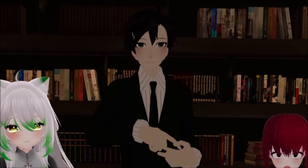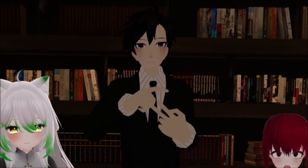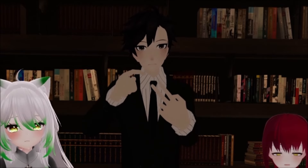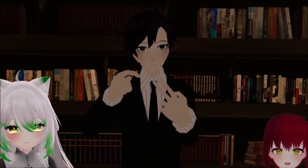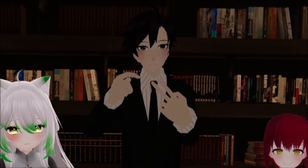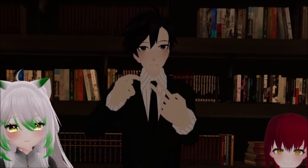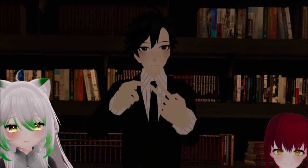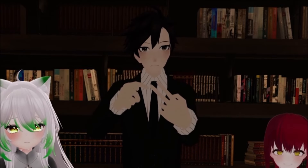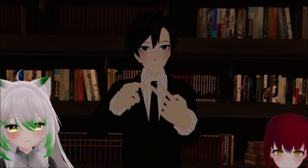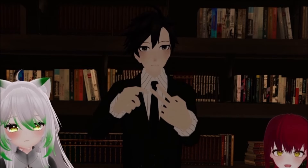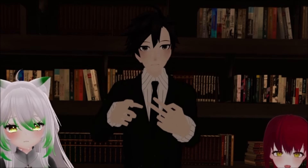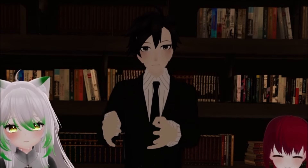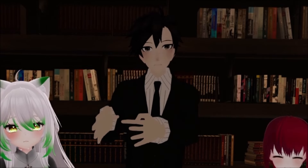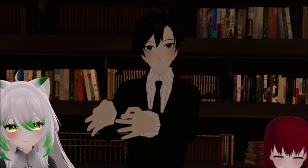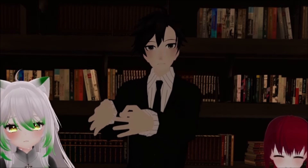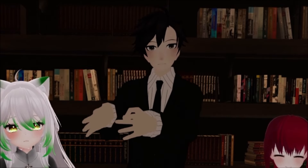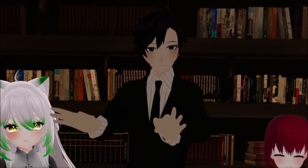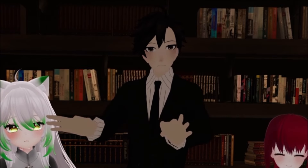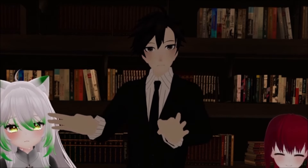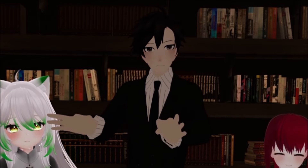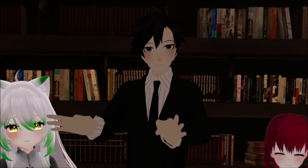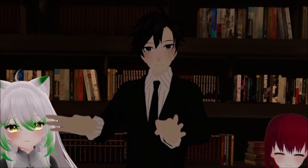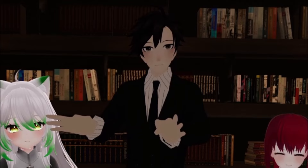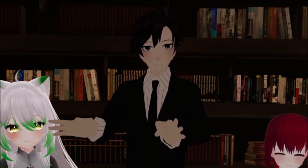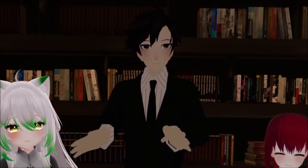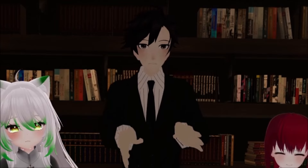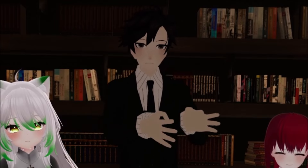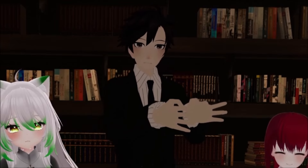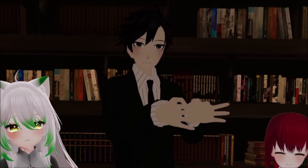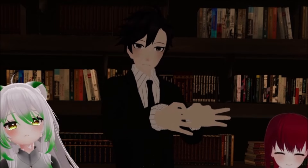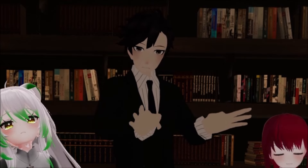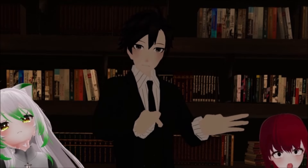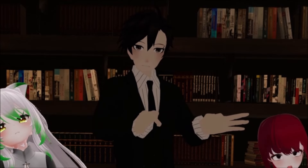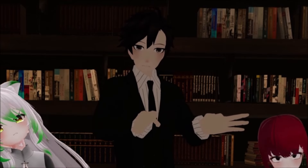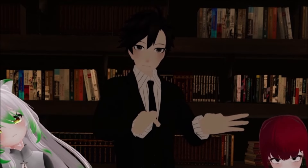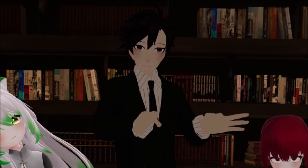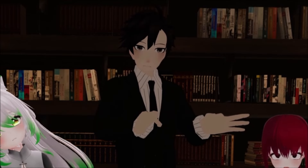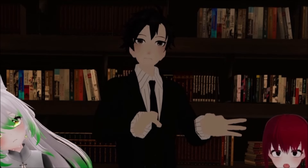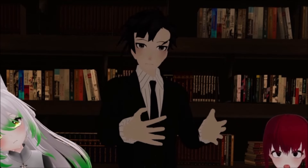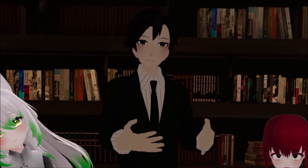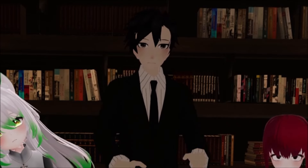(American Sign Language) And this is the second sign for "language"